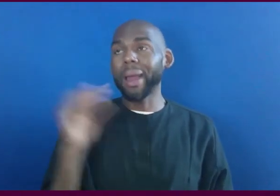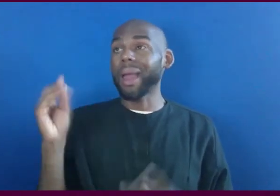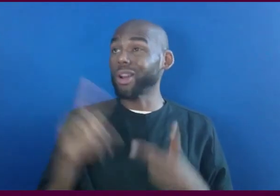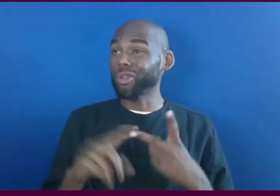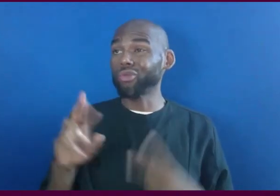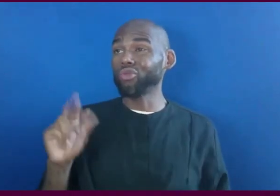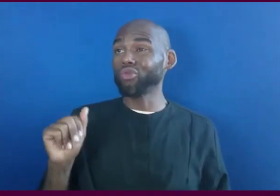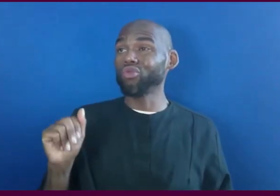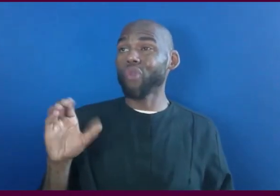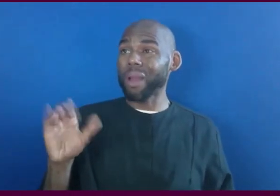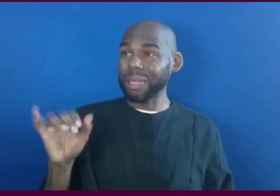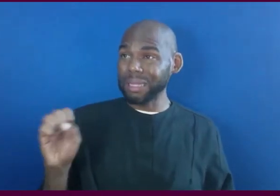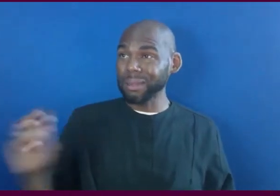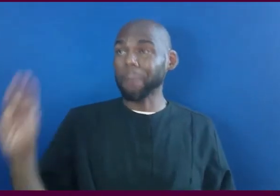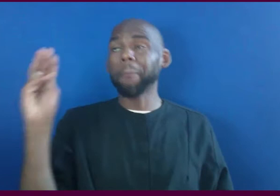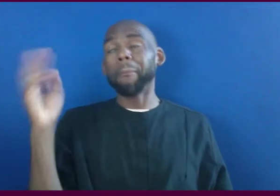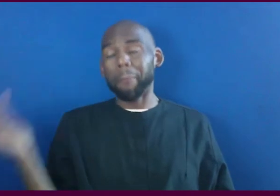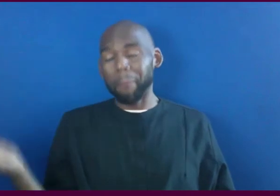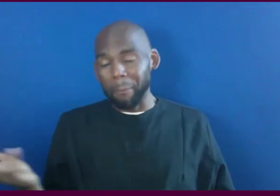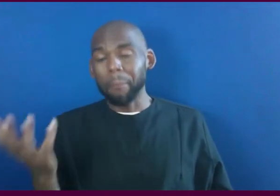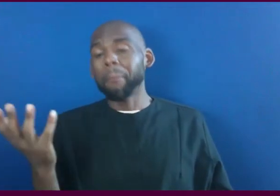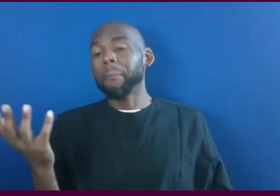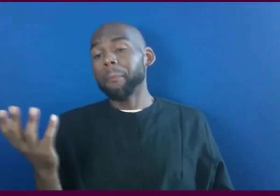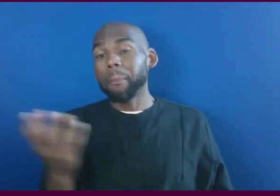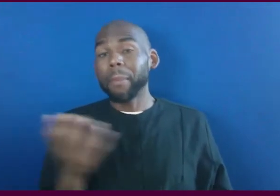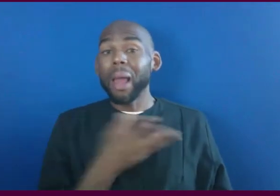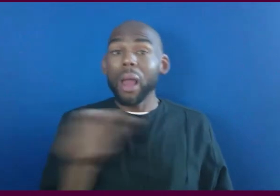that...